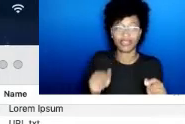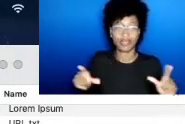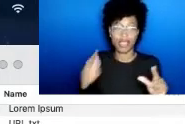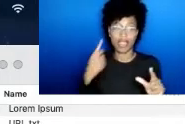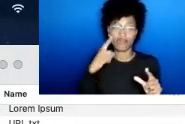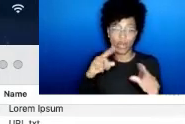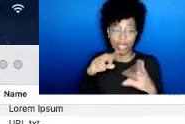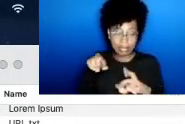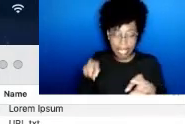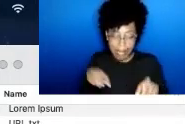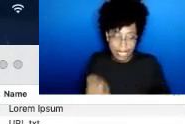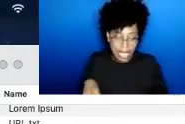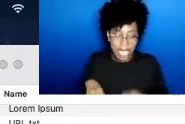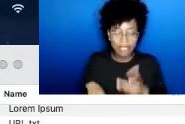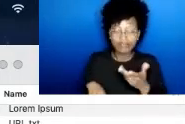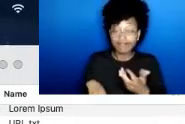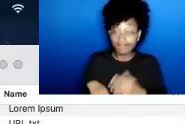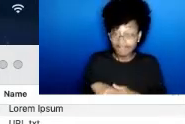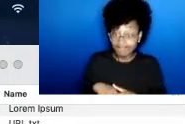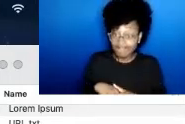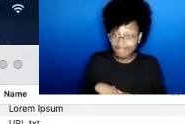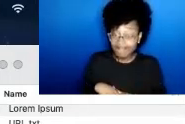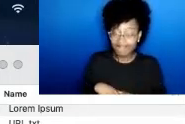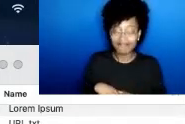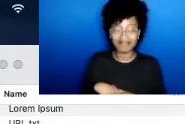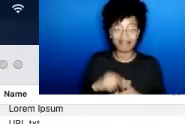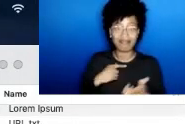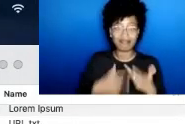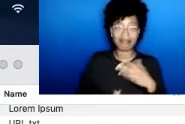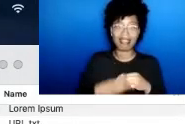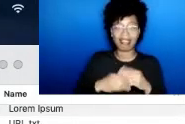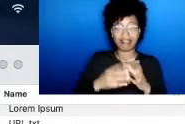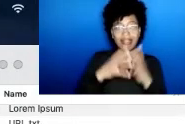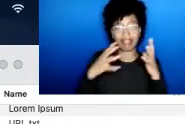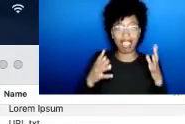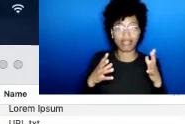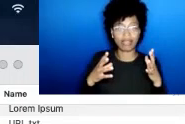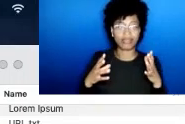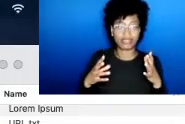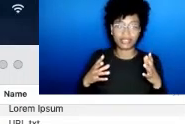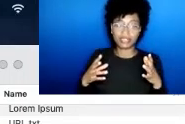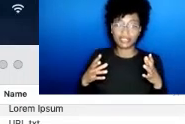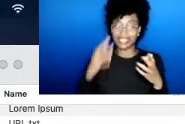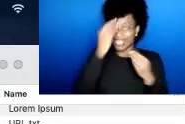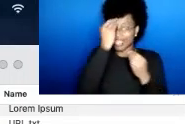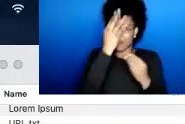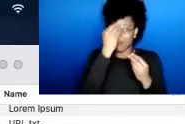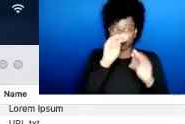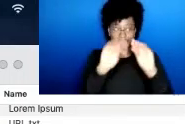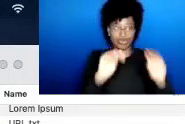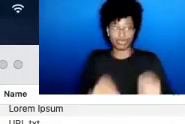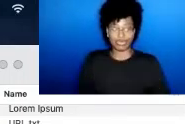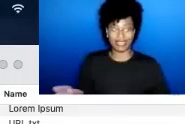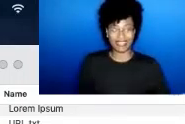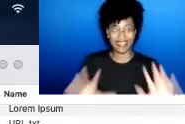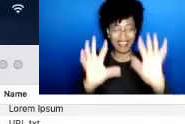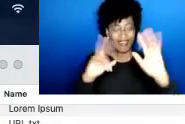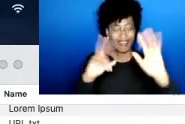07:08:36 So I've added a lot of content here, but I'm not really seeing this the way it's